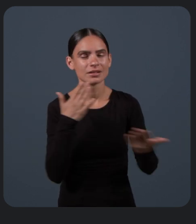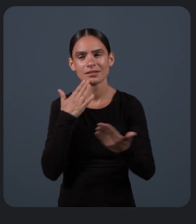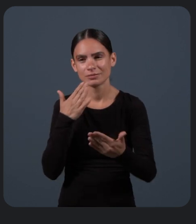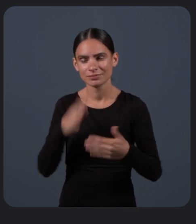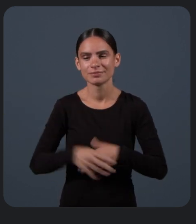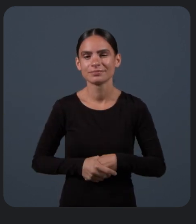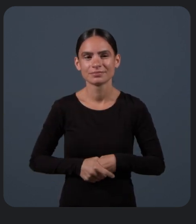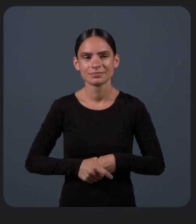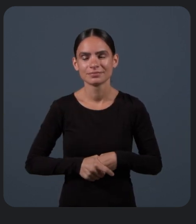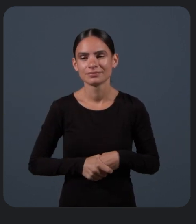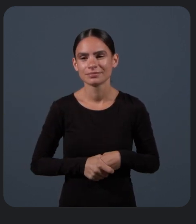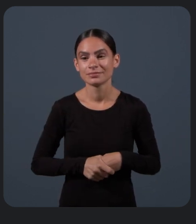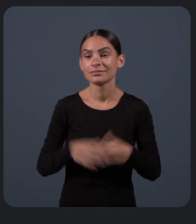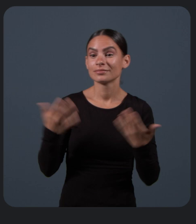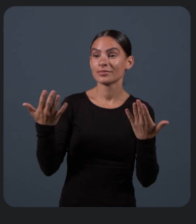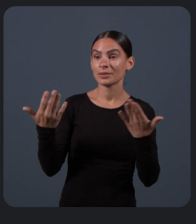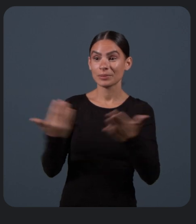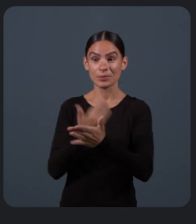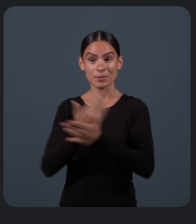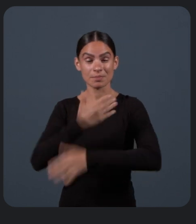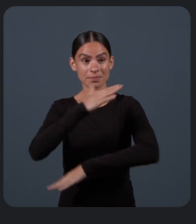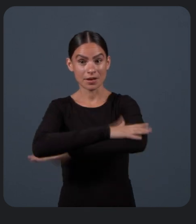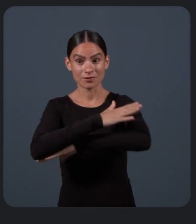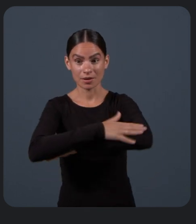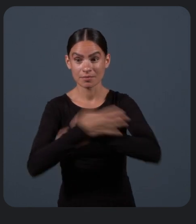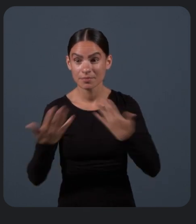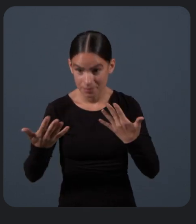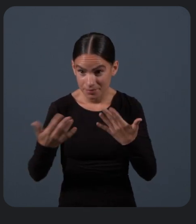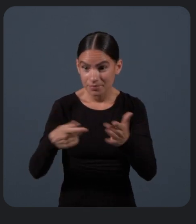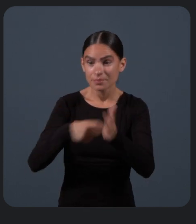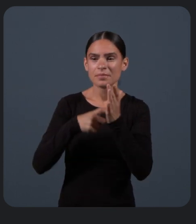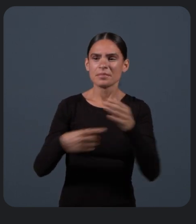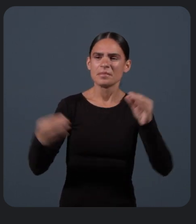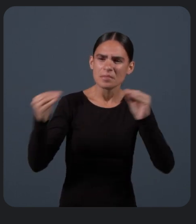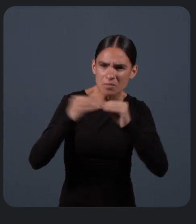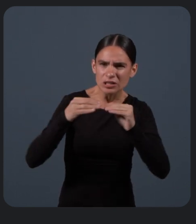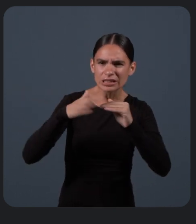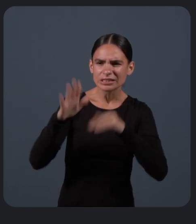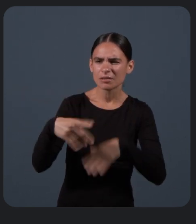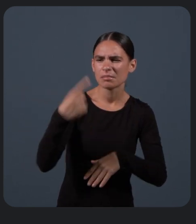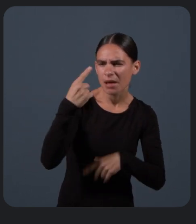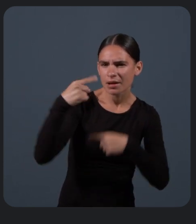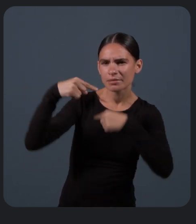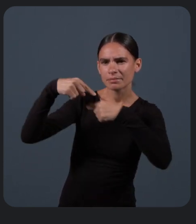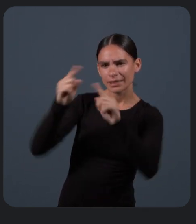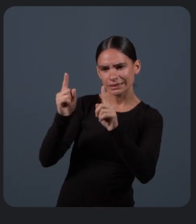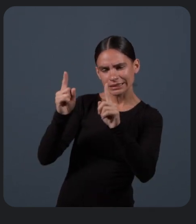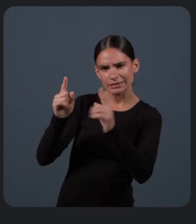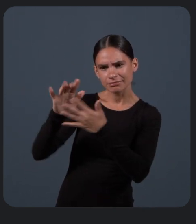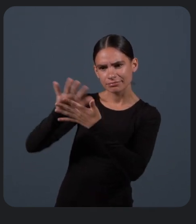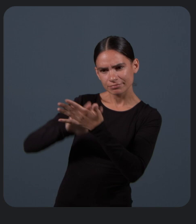Adding new platforms requires more than just rendering pixels. It includes new inputs and interaction models.